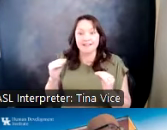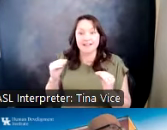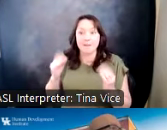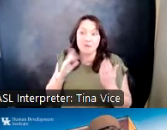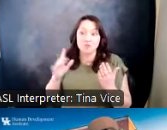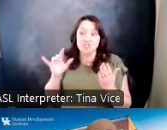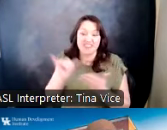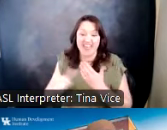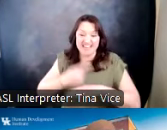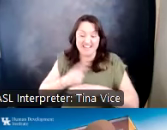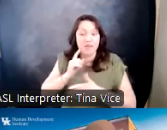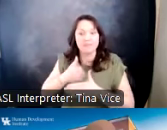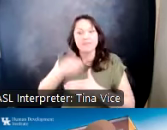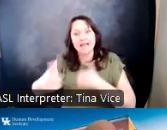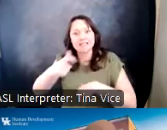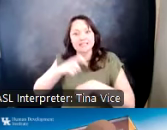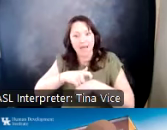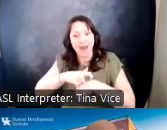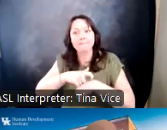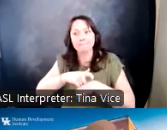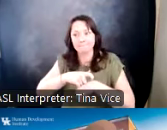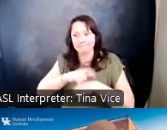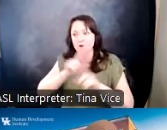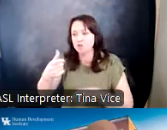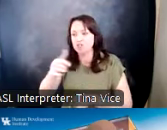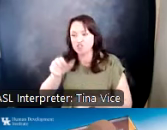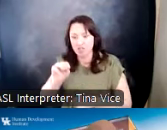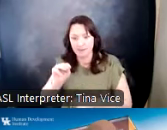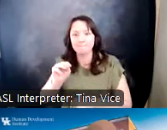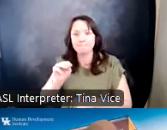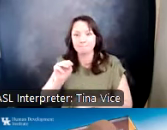then the next time I went back, fun game in the gym. Went back to go into the fitness facility and I started doing